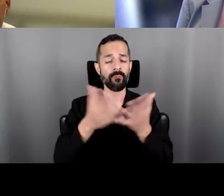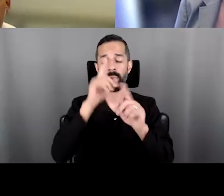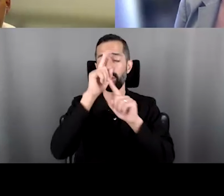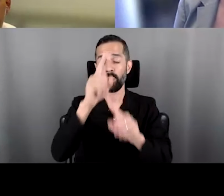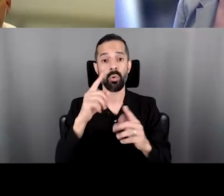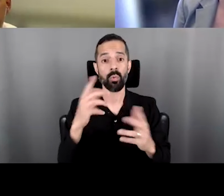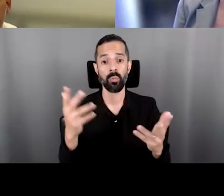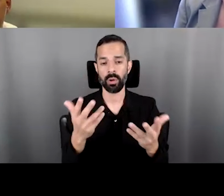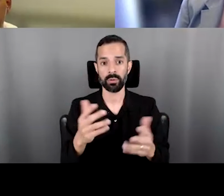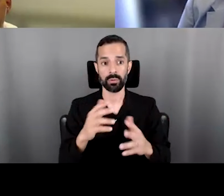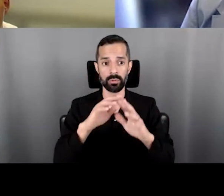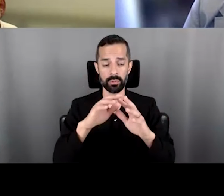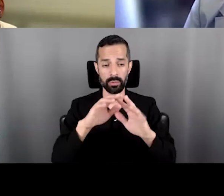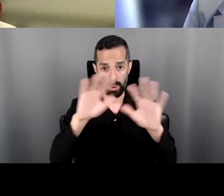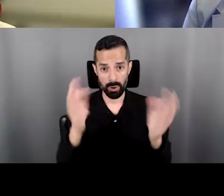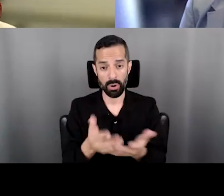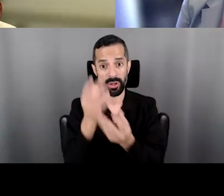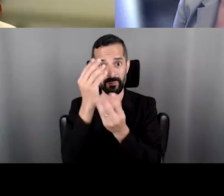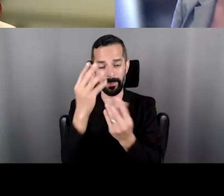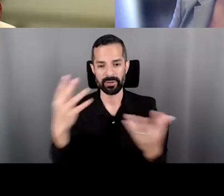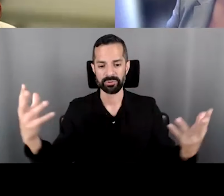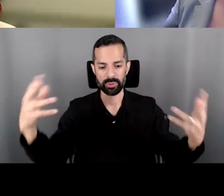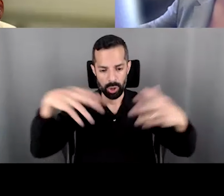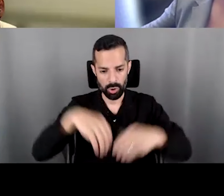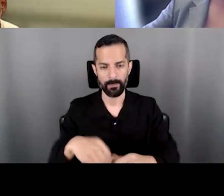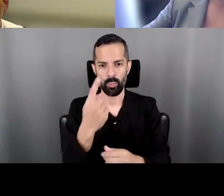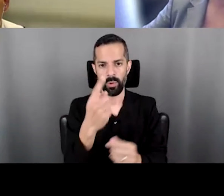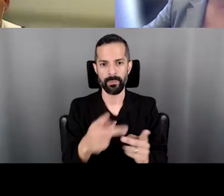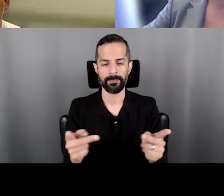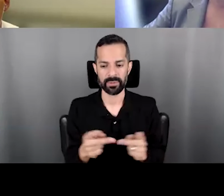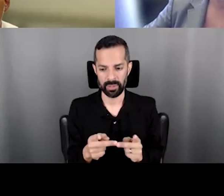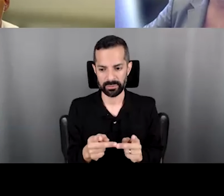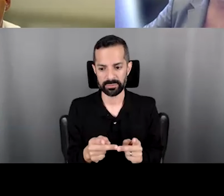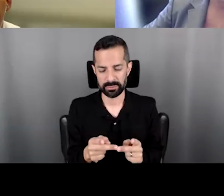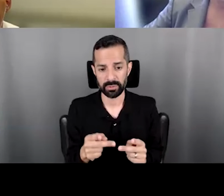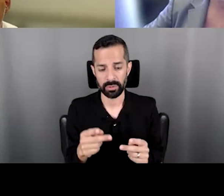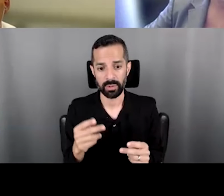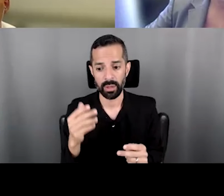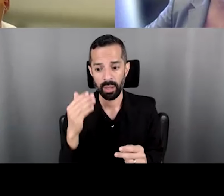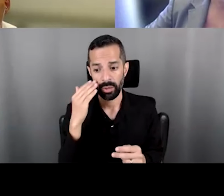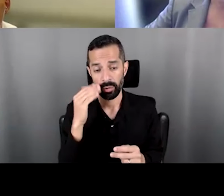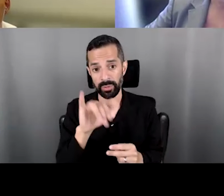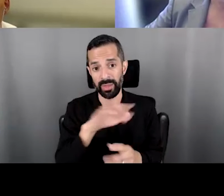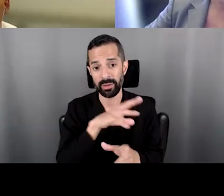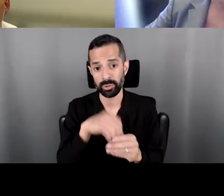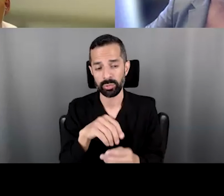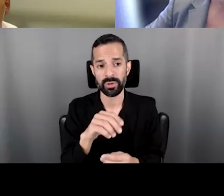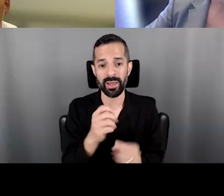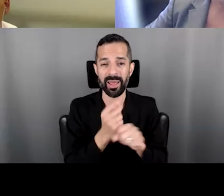I know currIQunet has been a challenge, but this includes your annual unit plans. You know,